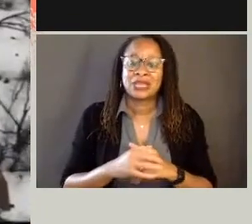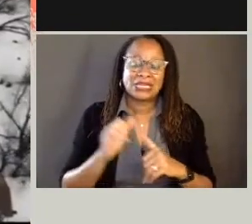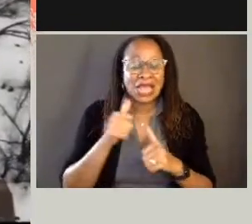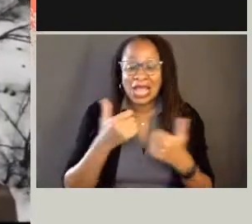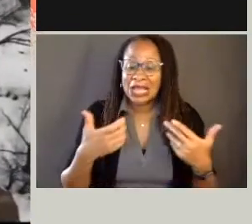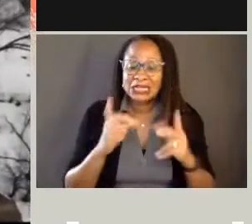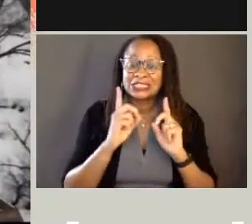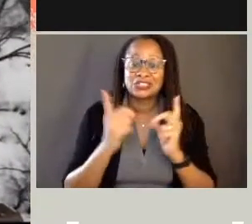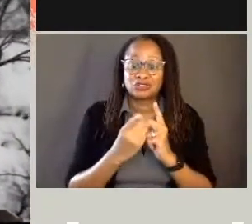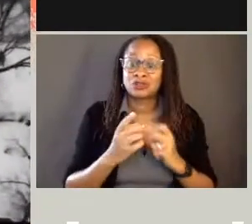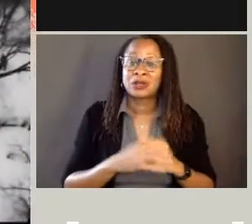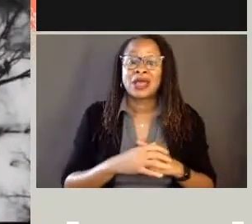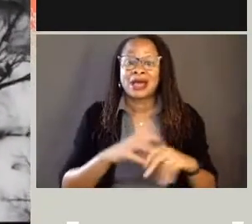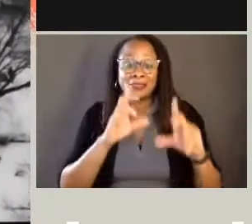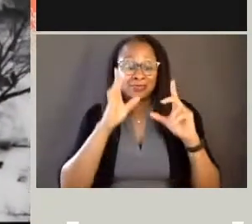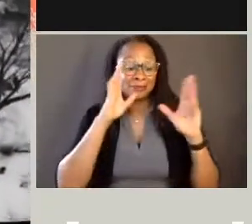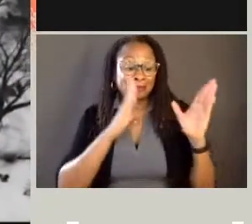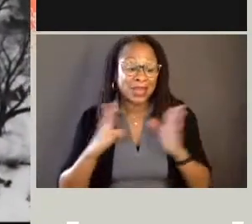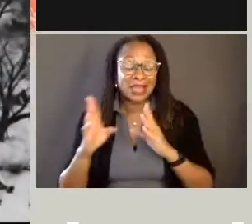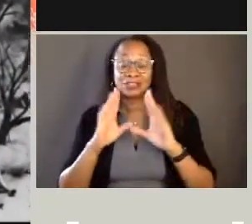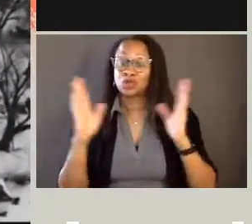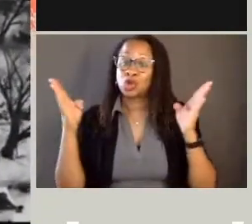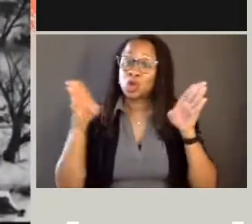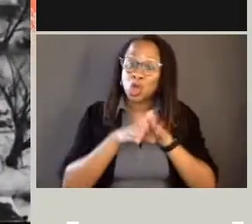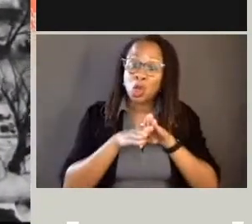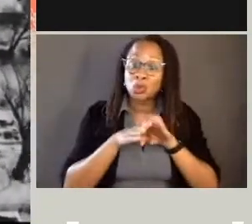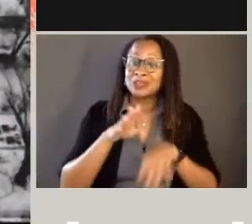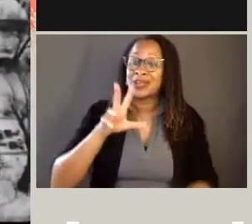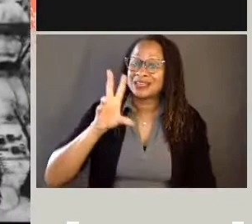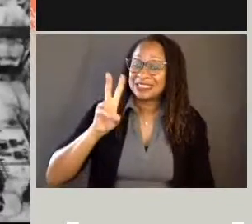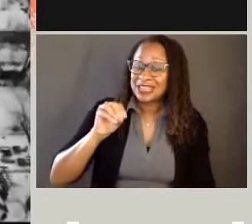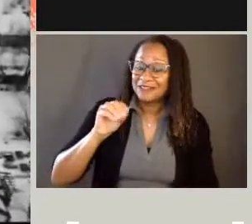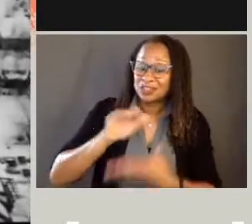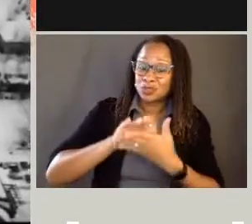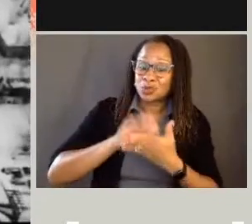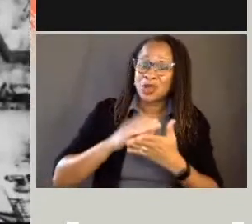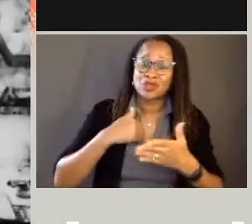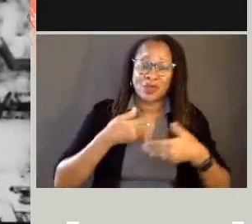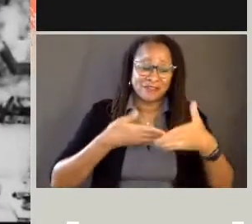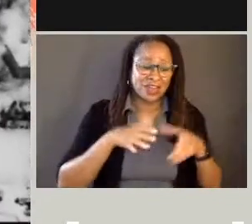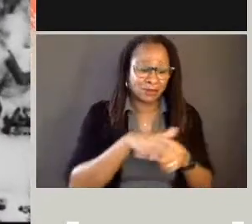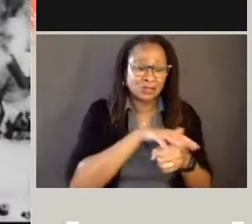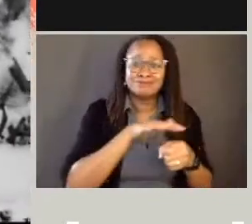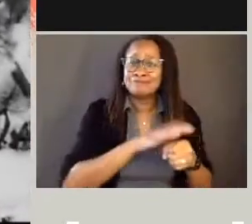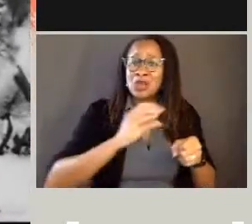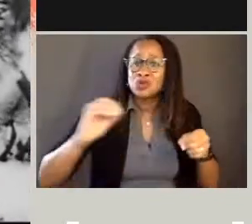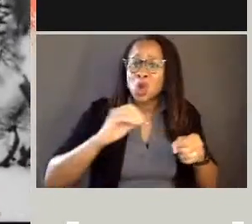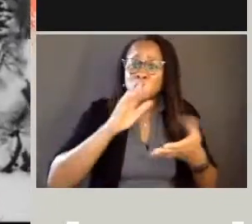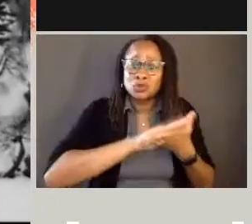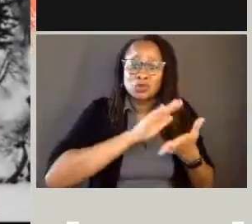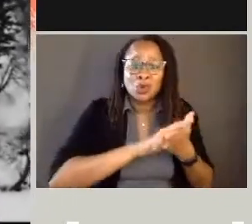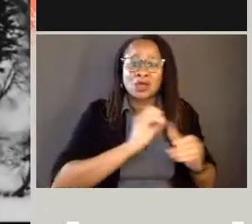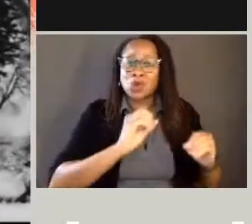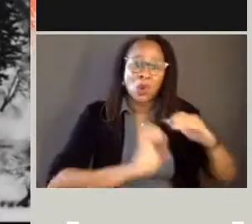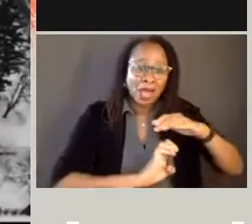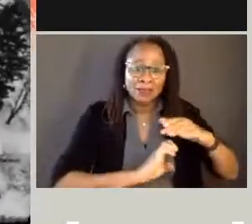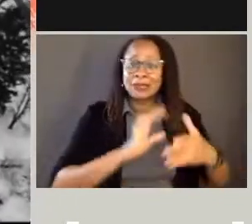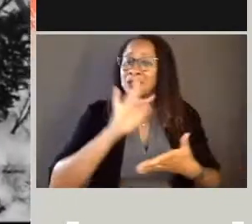[Narrator 3] The plan to close 70 schools. [Narrator 4] You have neighborhoods, there's no schools. [Narrator 5] There's no elementary school,